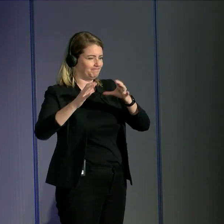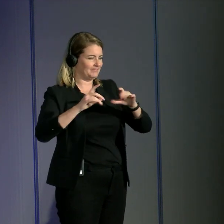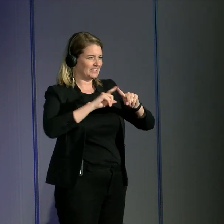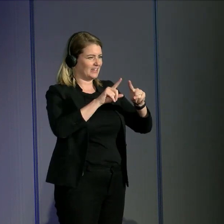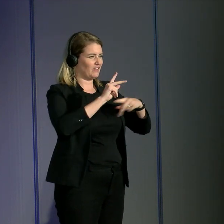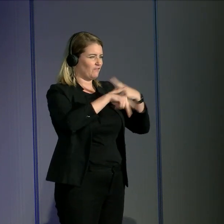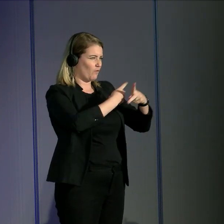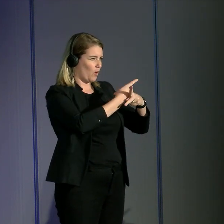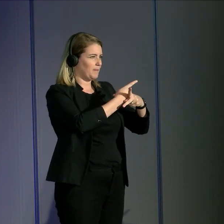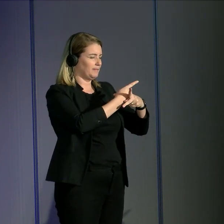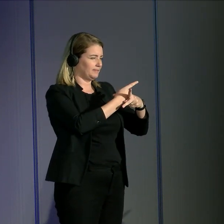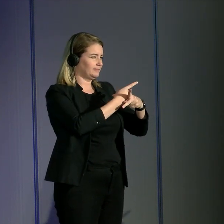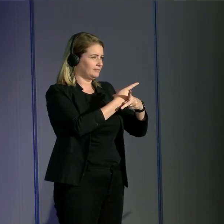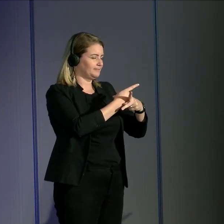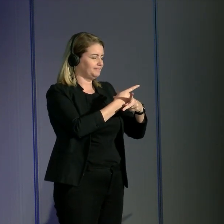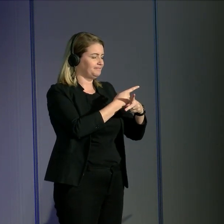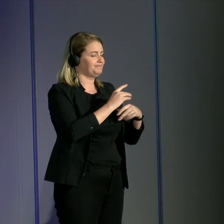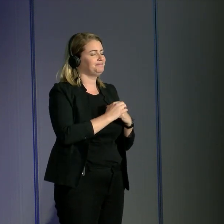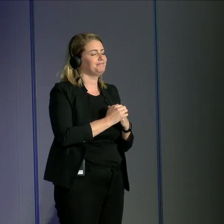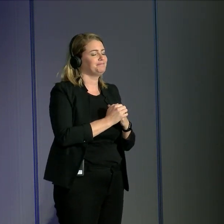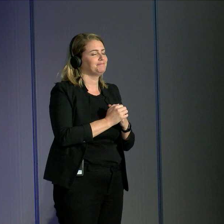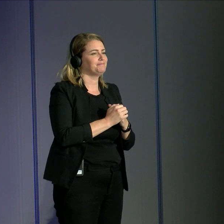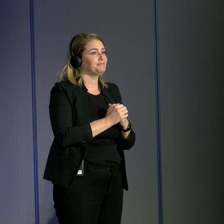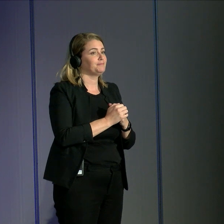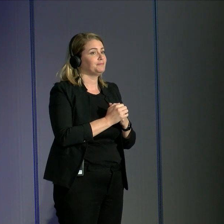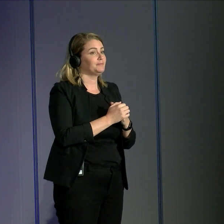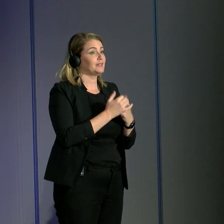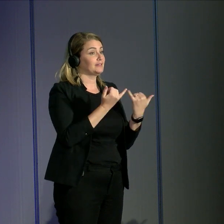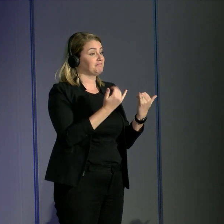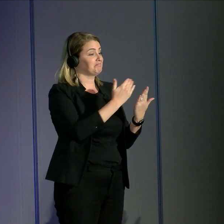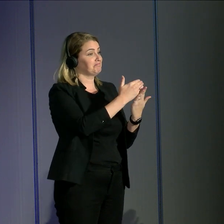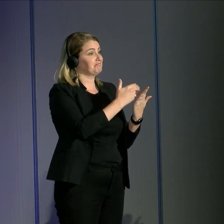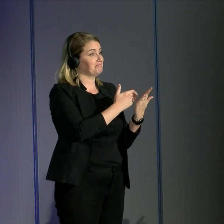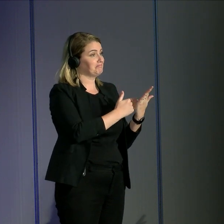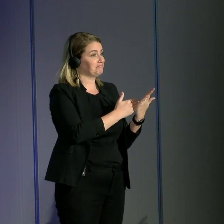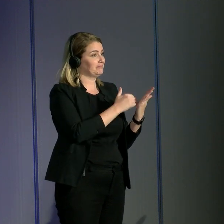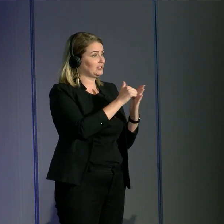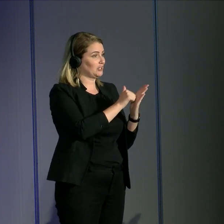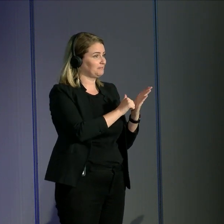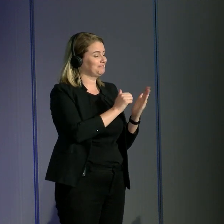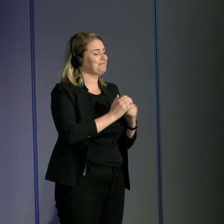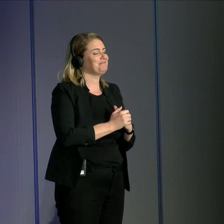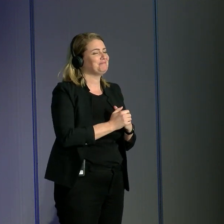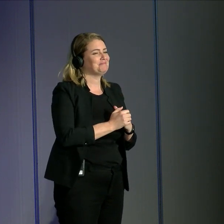So, yes, the agenda today, and I'm going to be giving you an introduction.